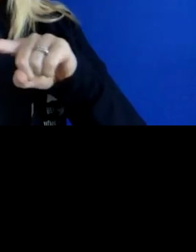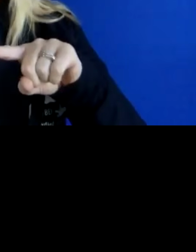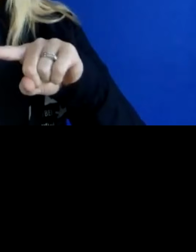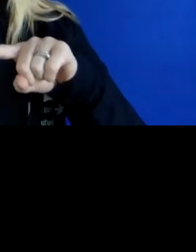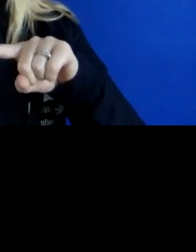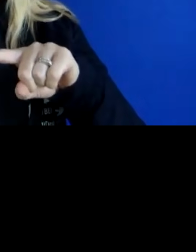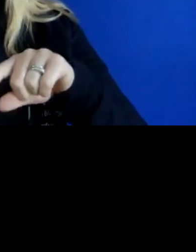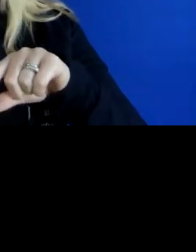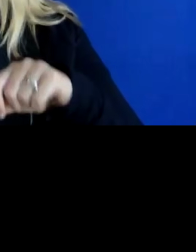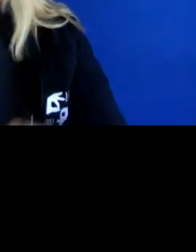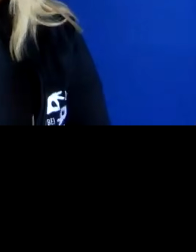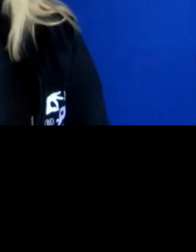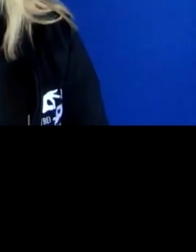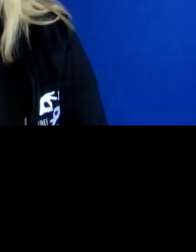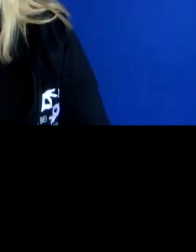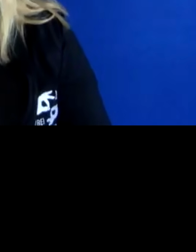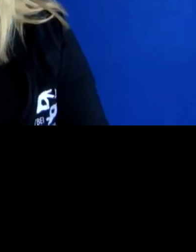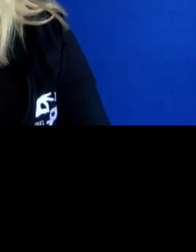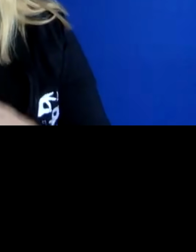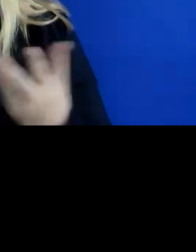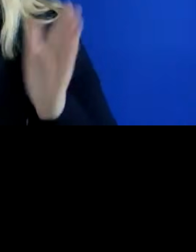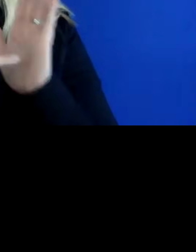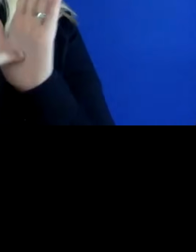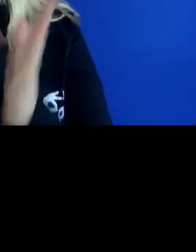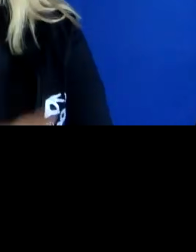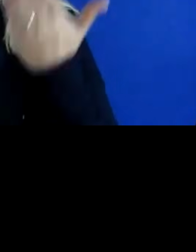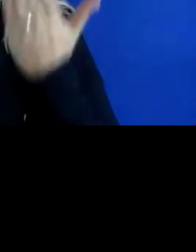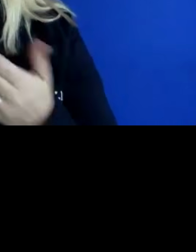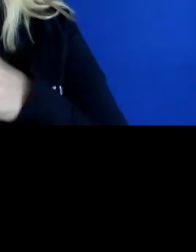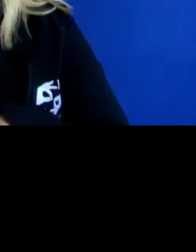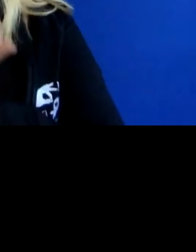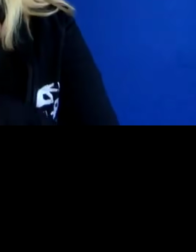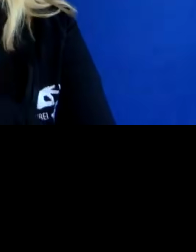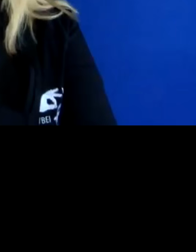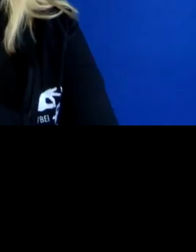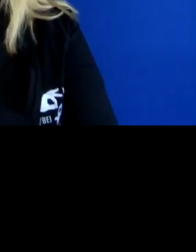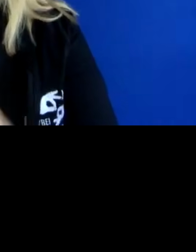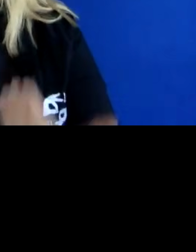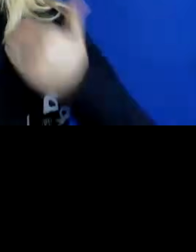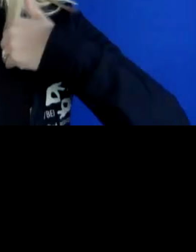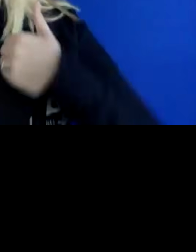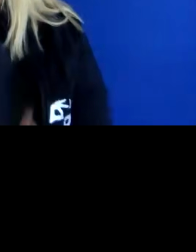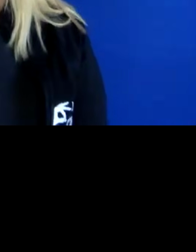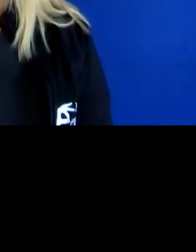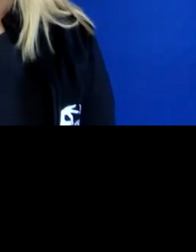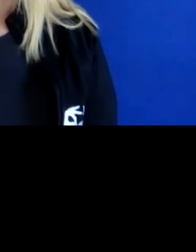For example, maybe you work in a company that uses Adobe software. Adobe has captions built in.